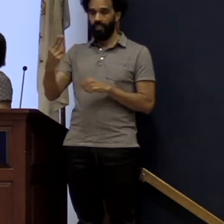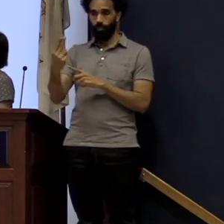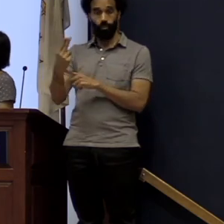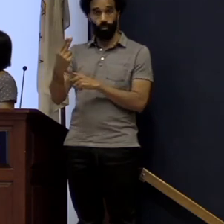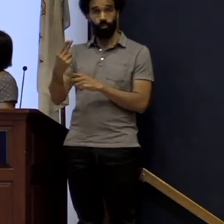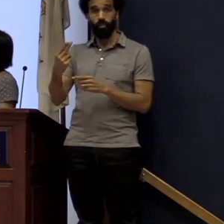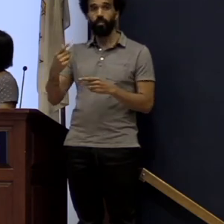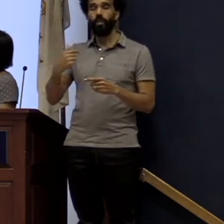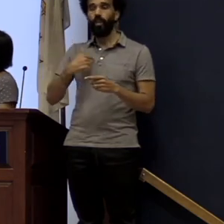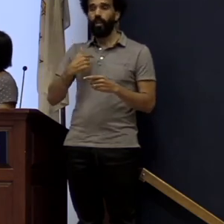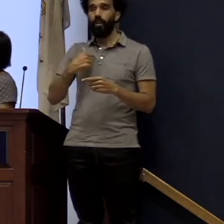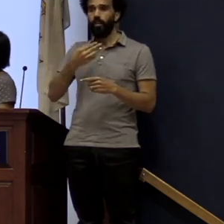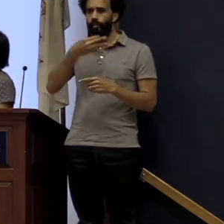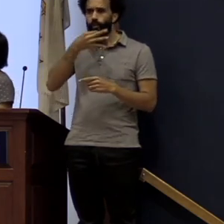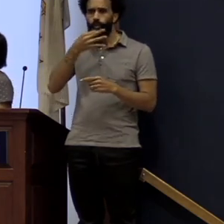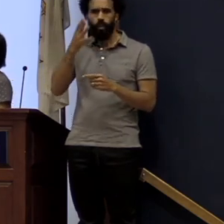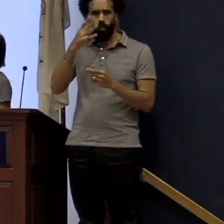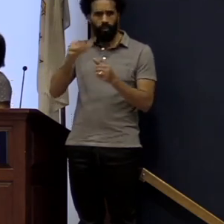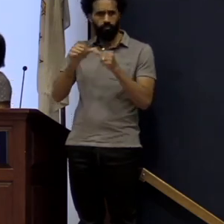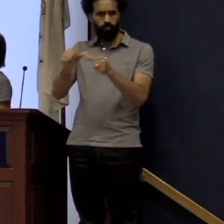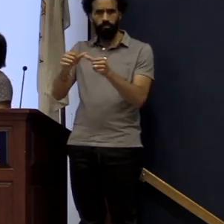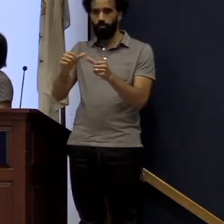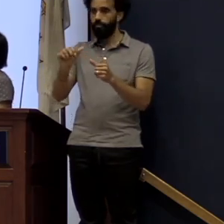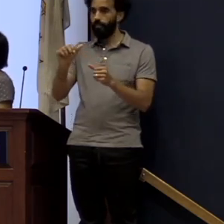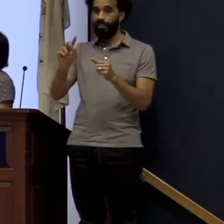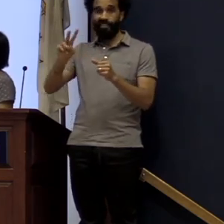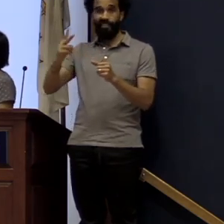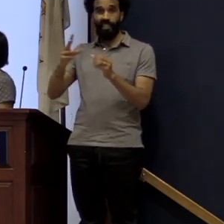Afterward if you're interested because I'm specifically interested in